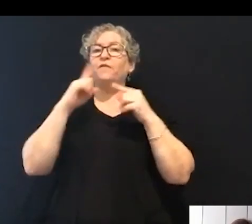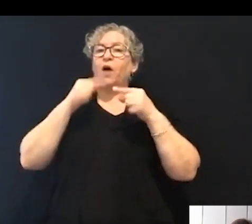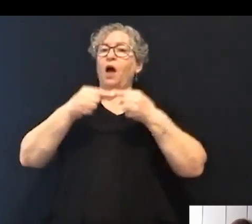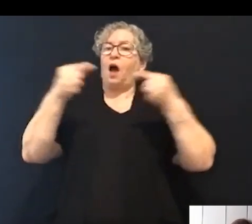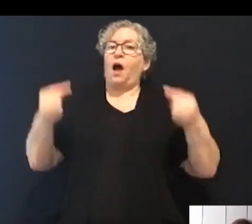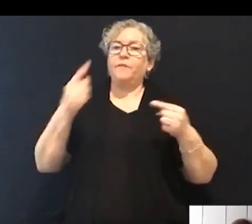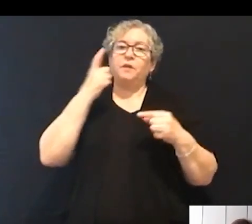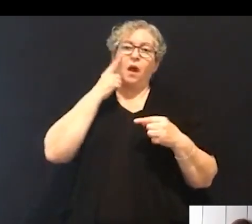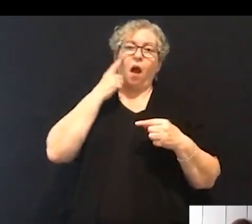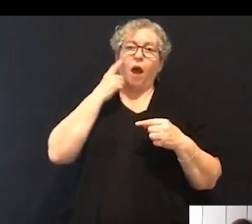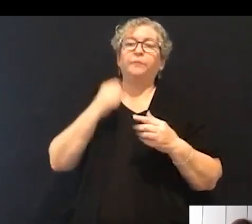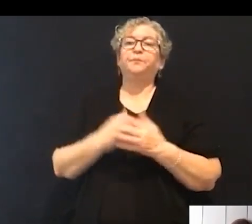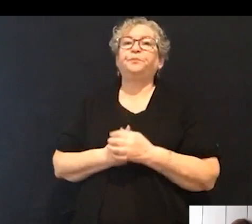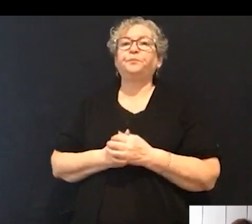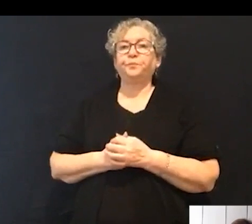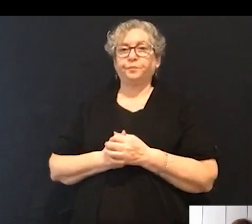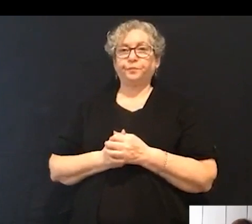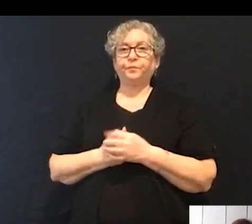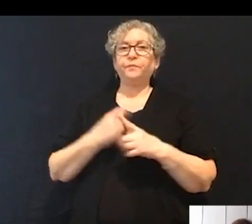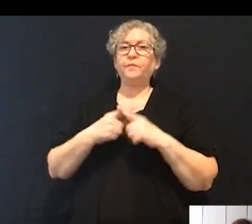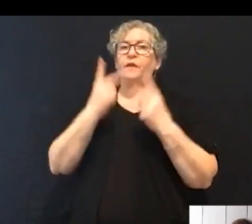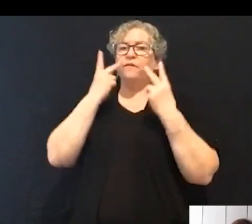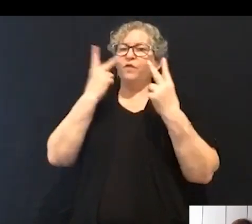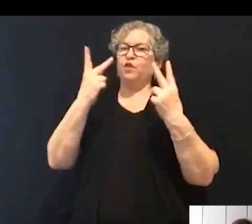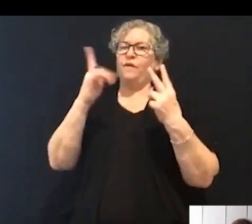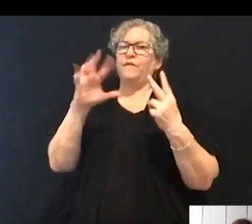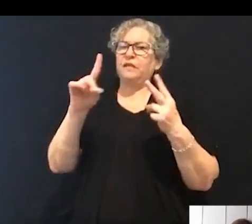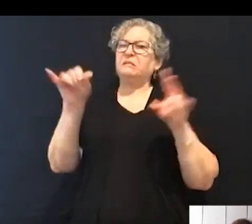And for the visual field, a similar response